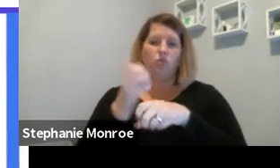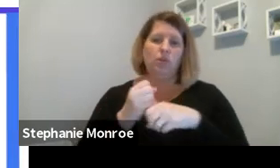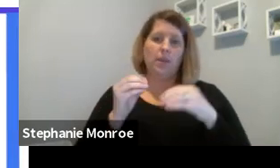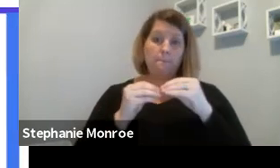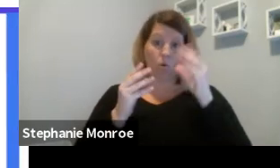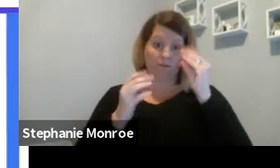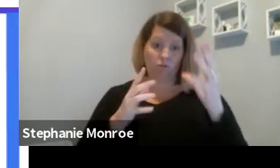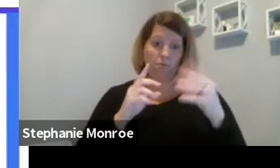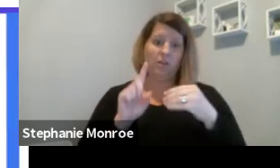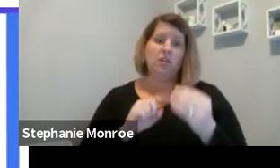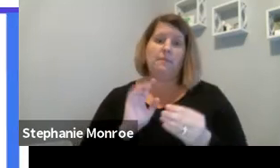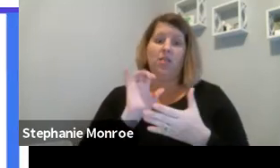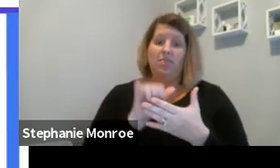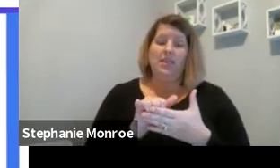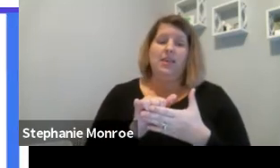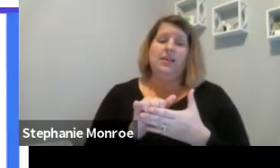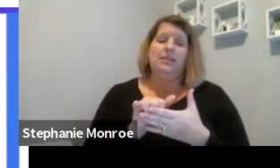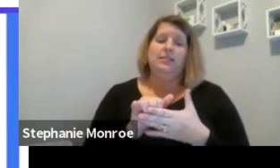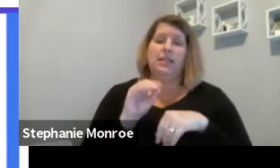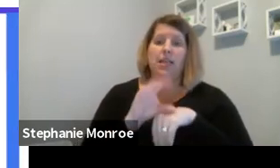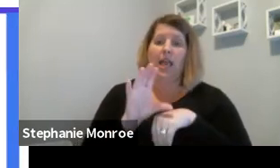about this counselor/victim privilege,